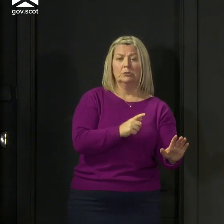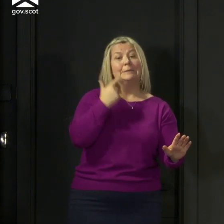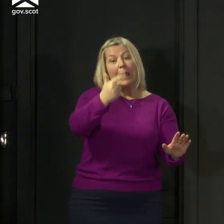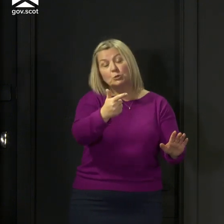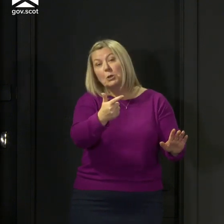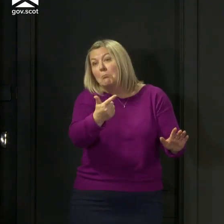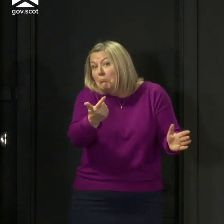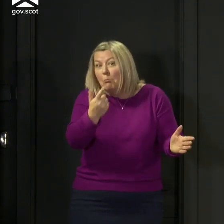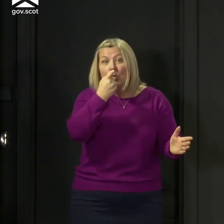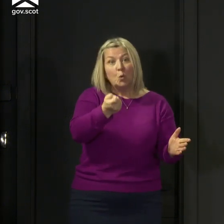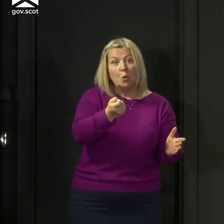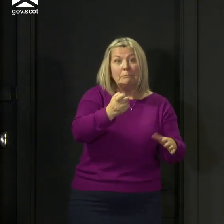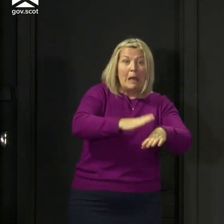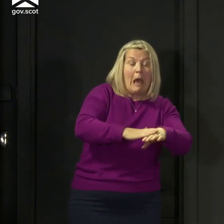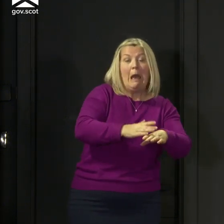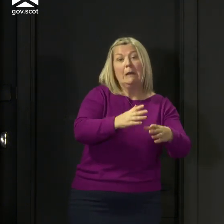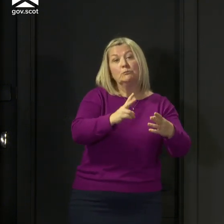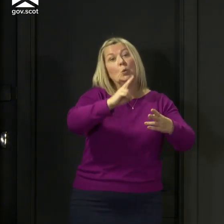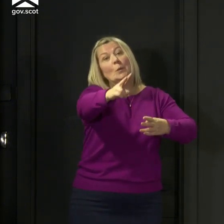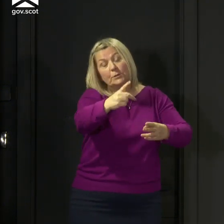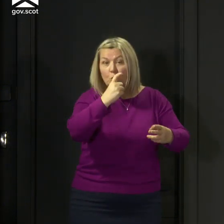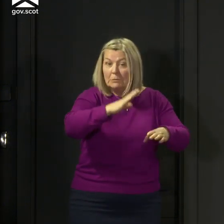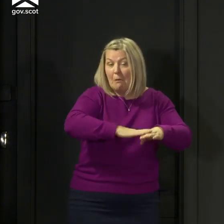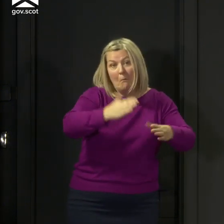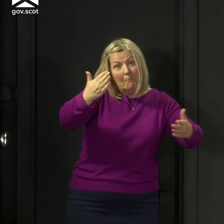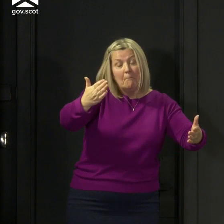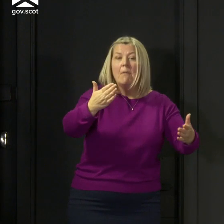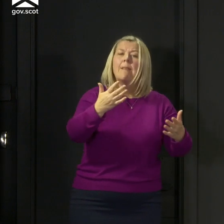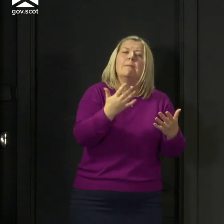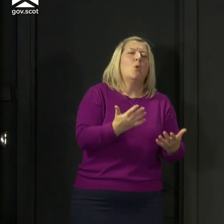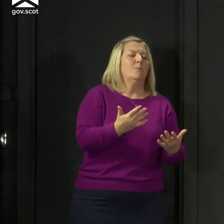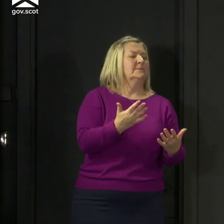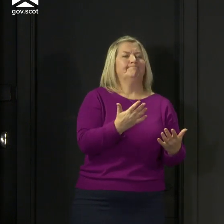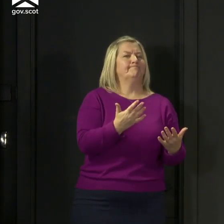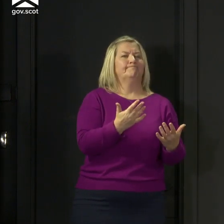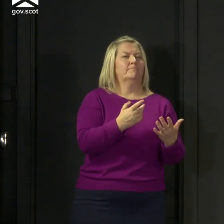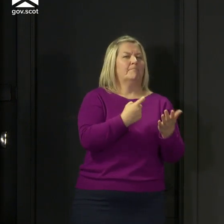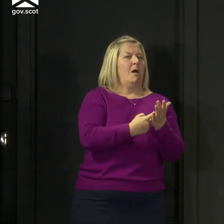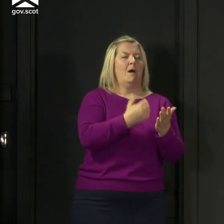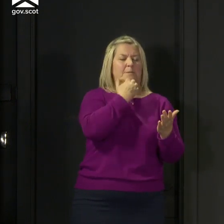now I think our progress is too fragile to ease up to the extent that he has decided